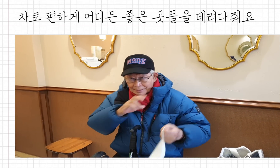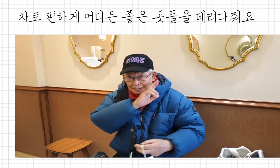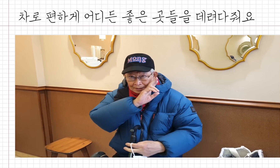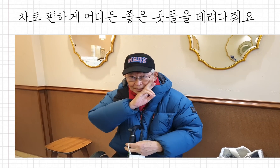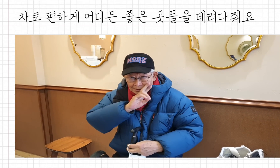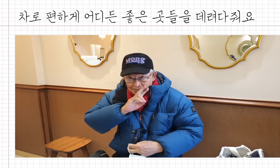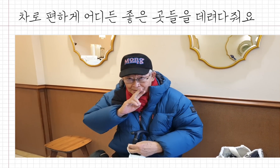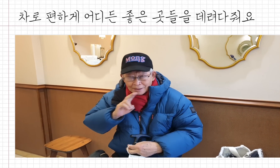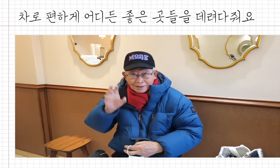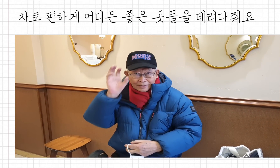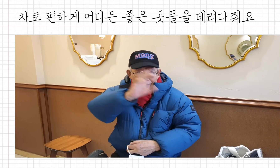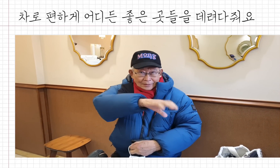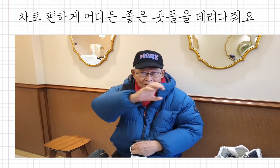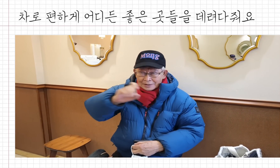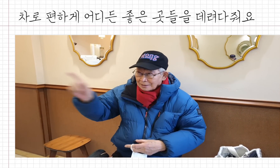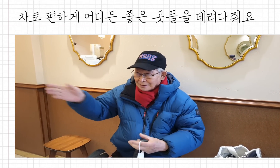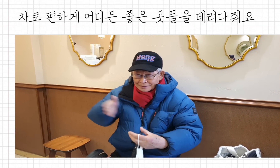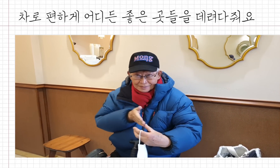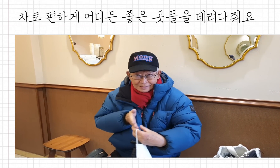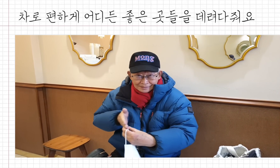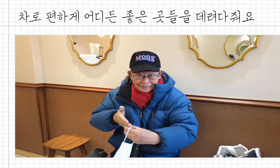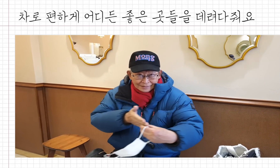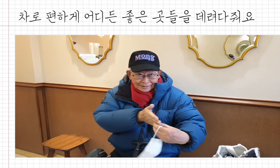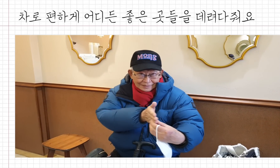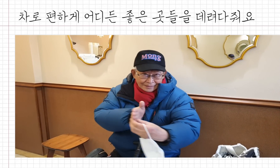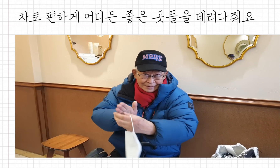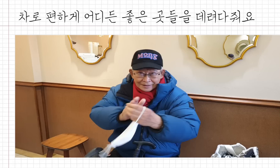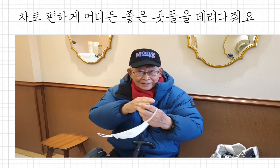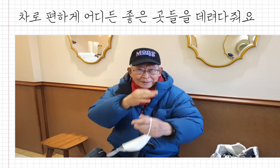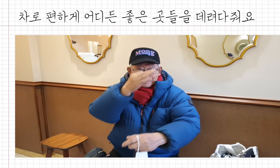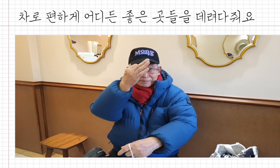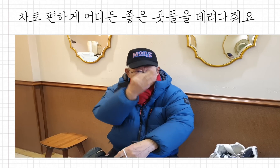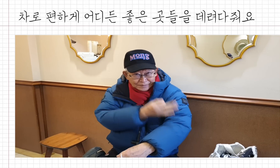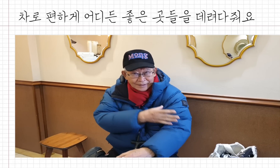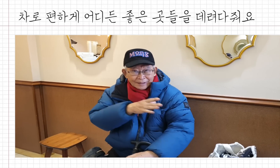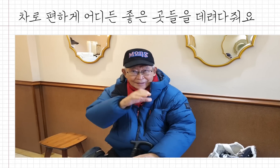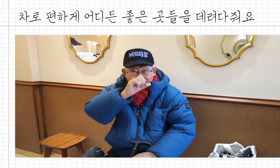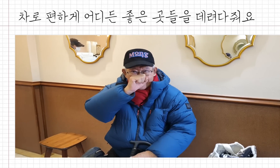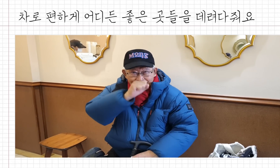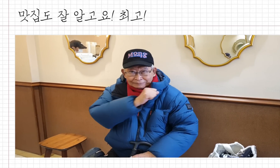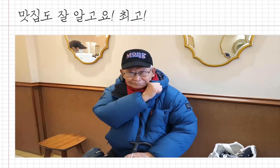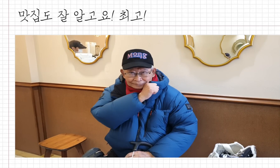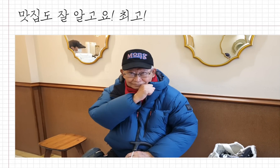Take me to good places in the comfort of her car